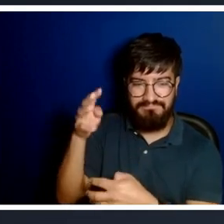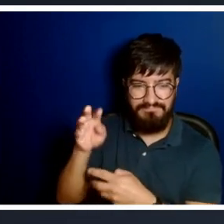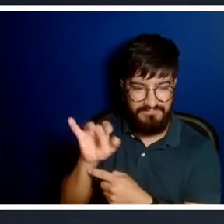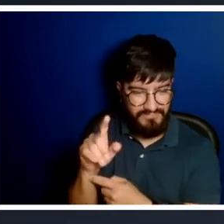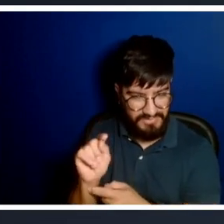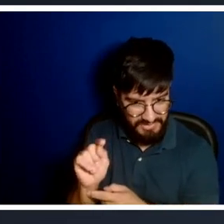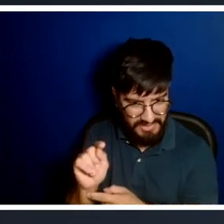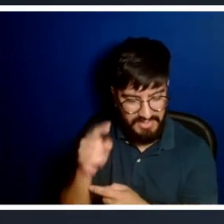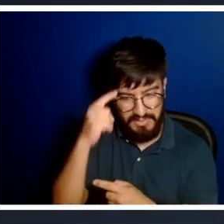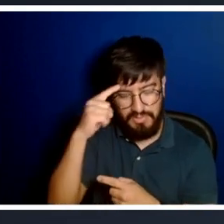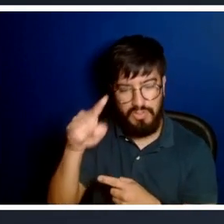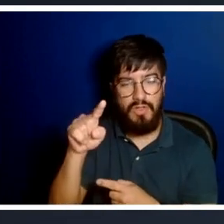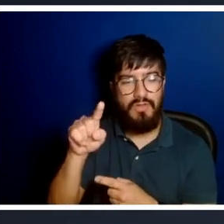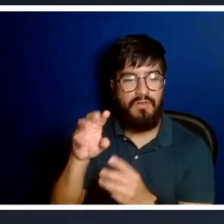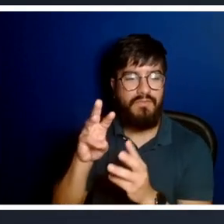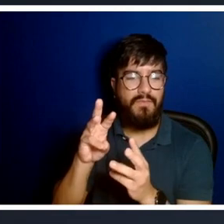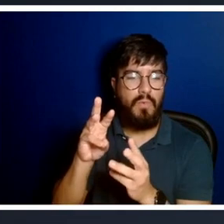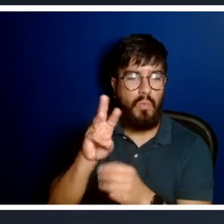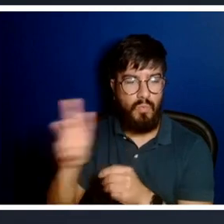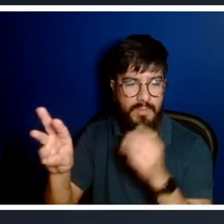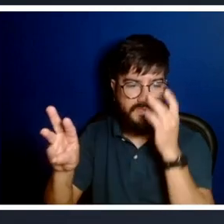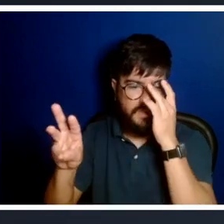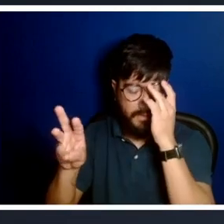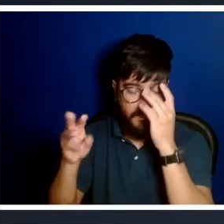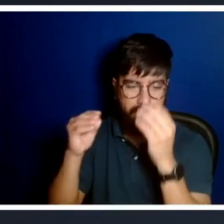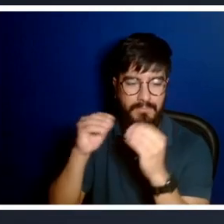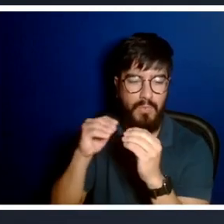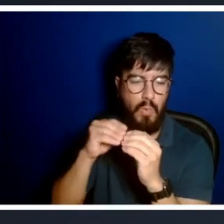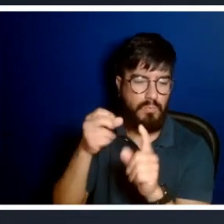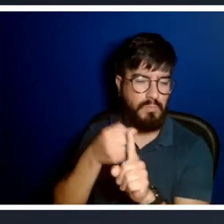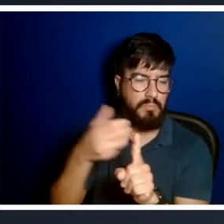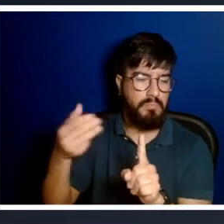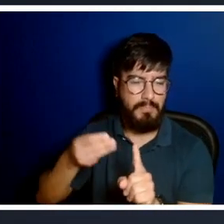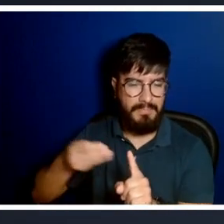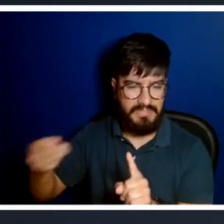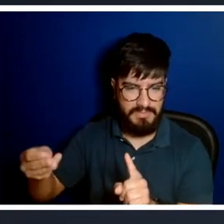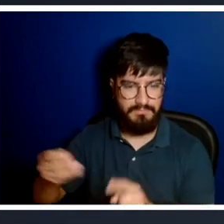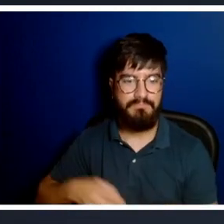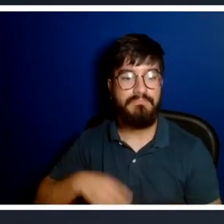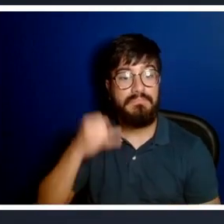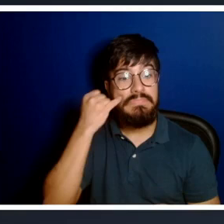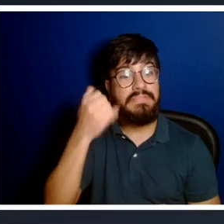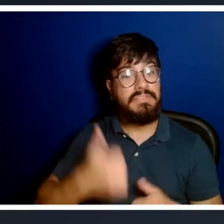other supplemental materials. The exhibition, if you're in the D.C. area, is open until September